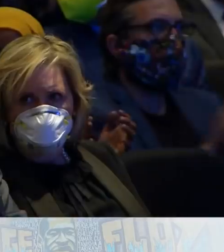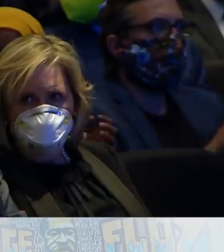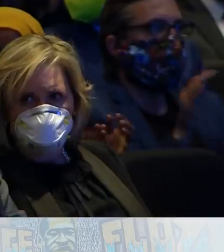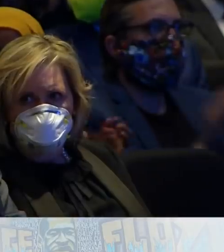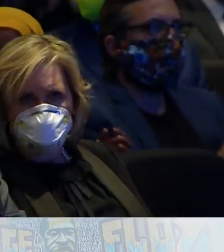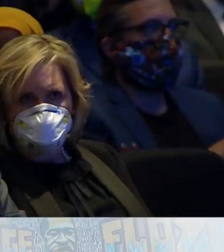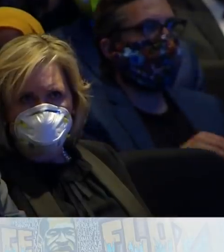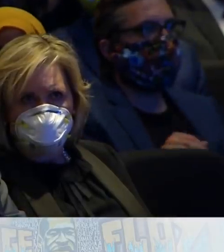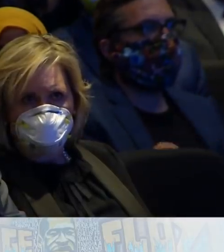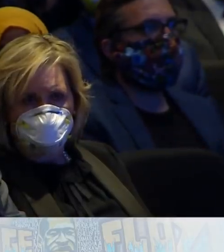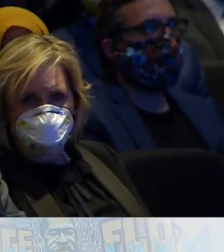INSTITUTION OF THE GEORGE FLOYD MEMORIAL SCHOLARSHIP.